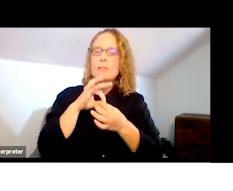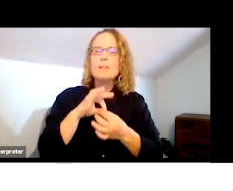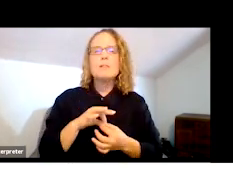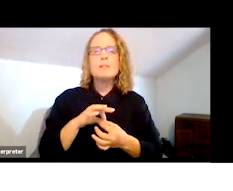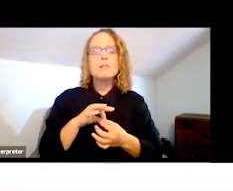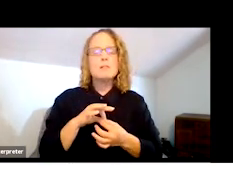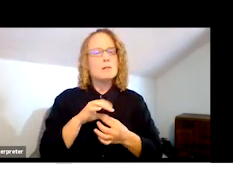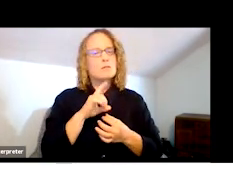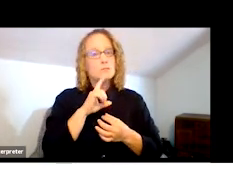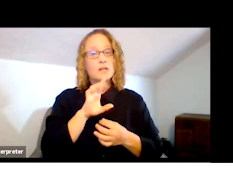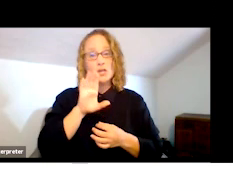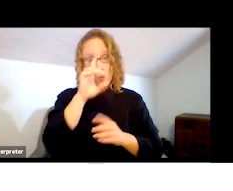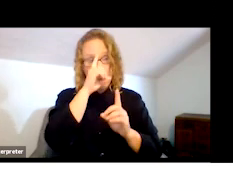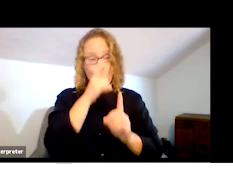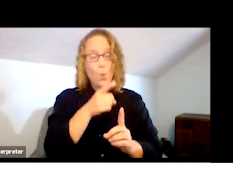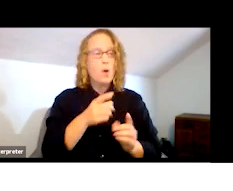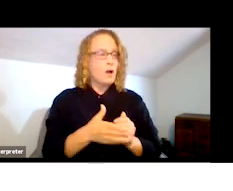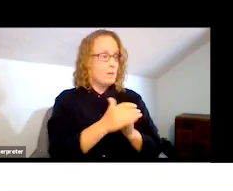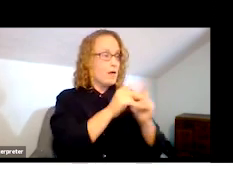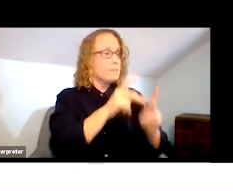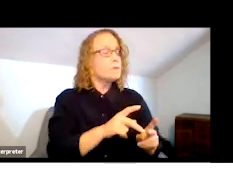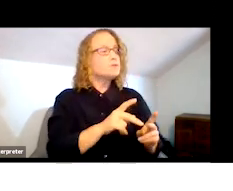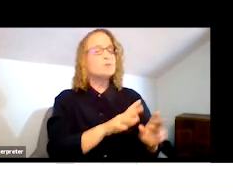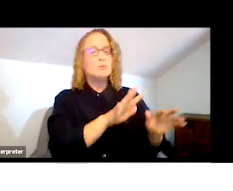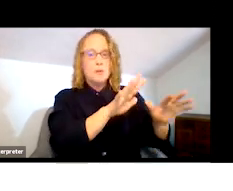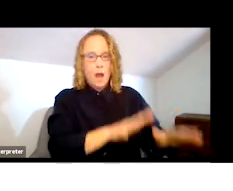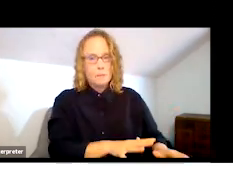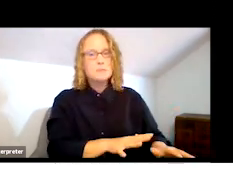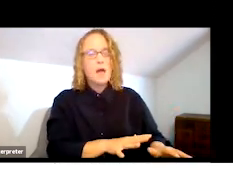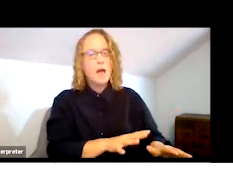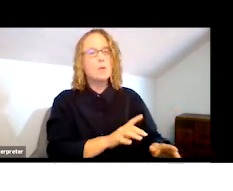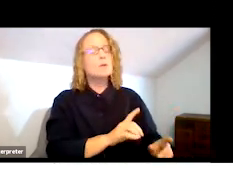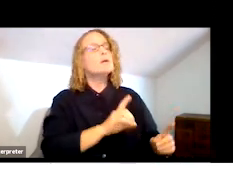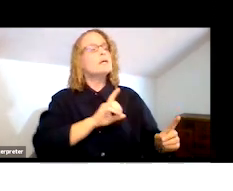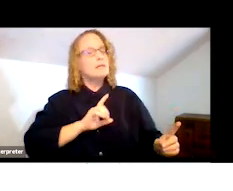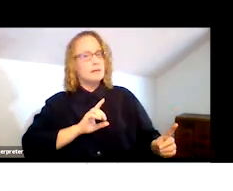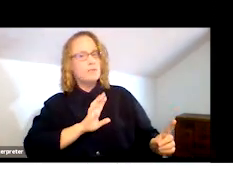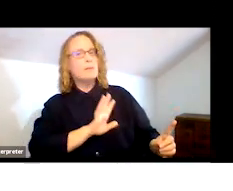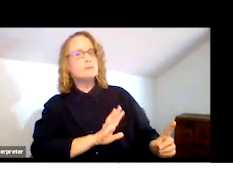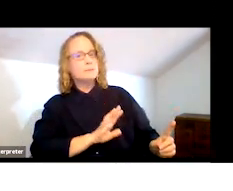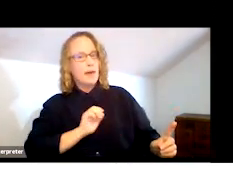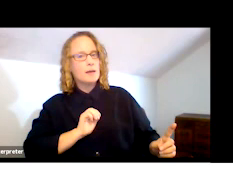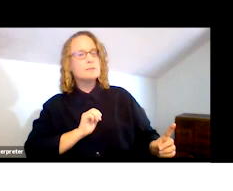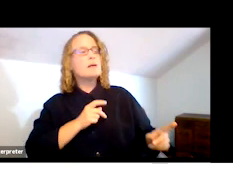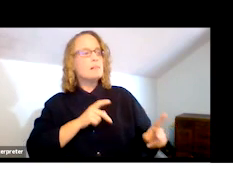We wanna stay focused on de-escalation. The focus of our interactions need to be mindful